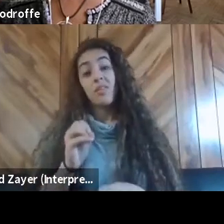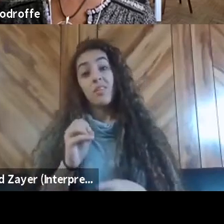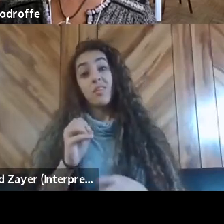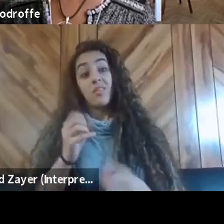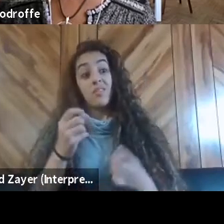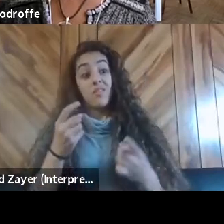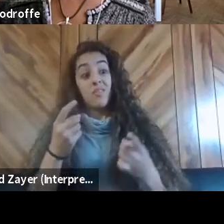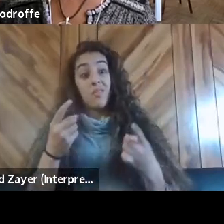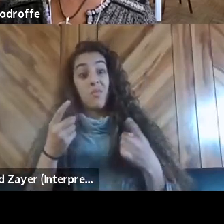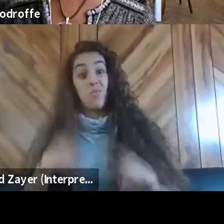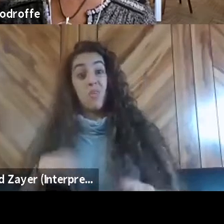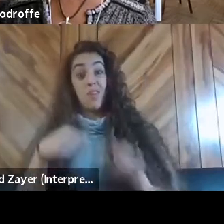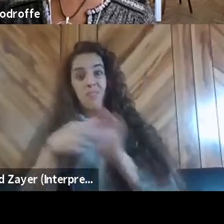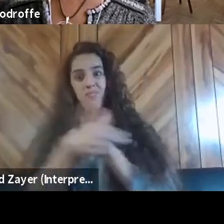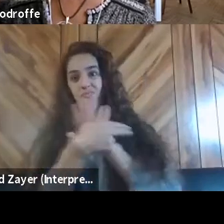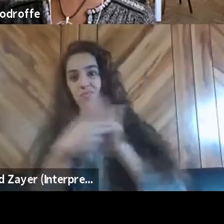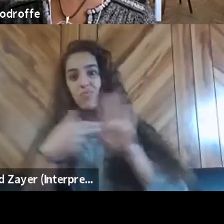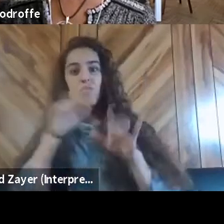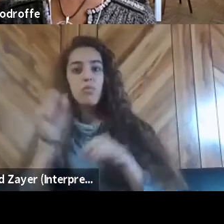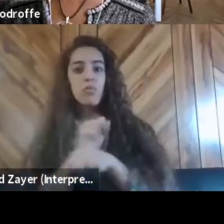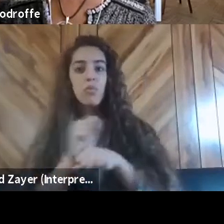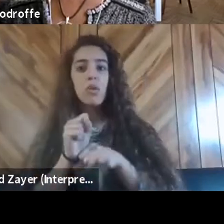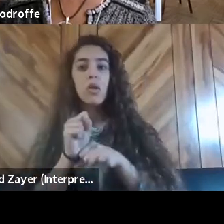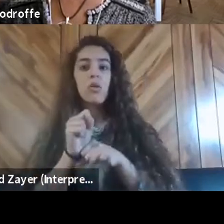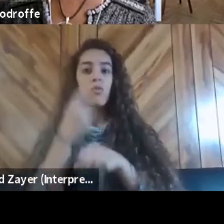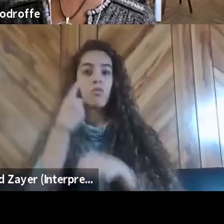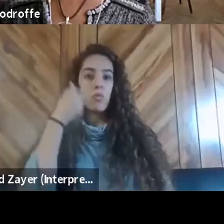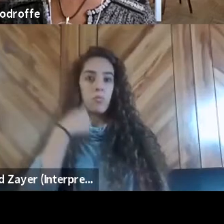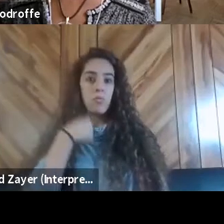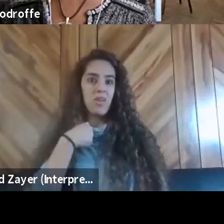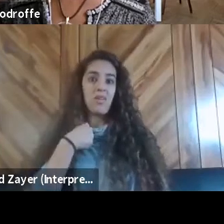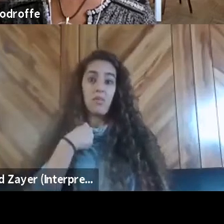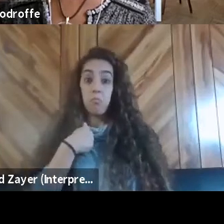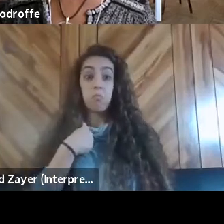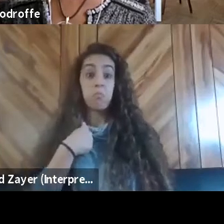the diagnosis, it was for me. Okay. You know, for me, it